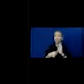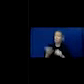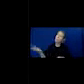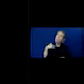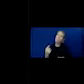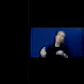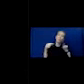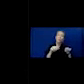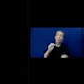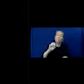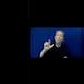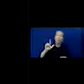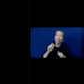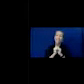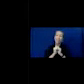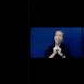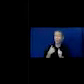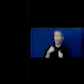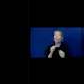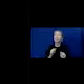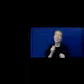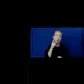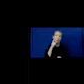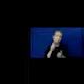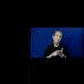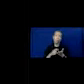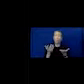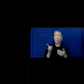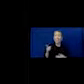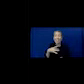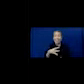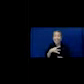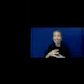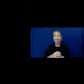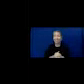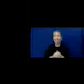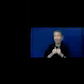how they handle money, are they able to make a transaction on their own? Do they use a debit card?